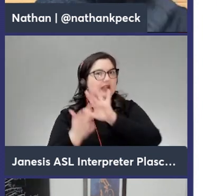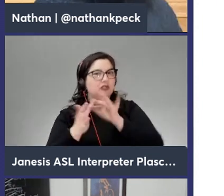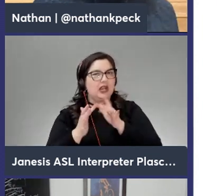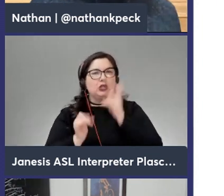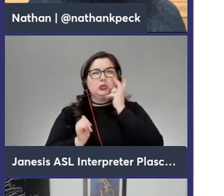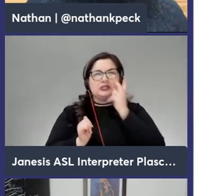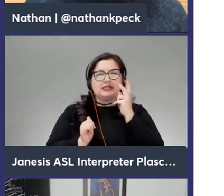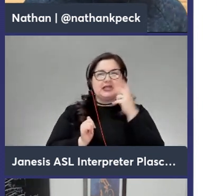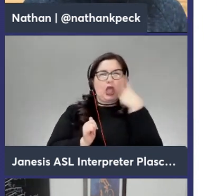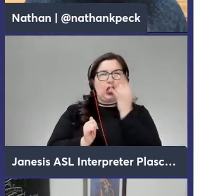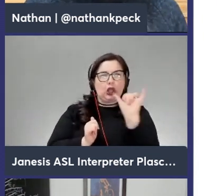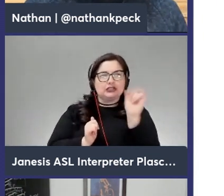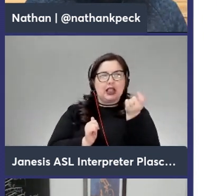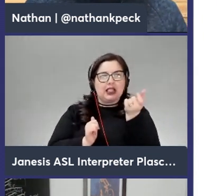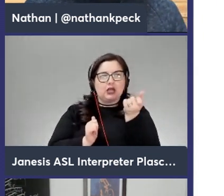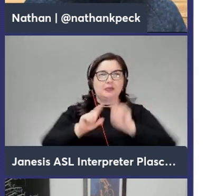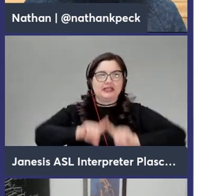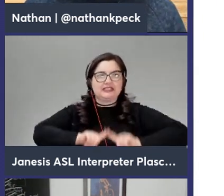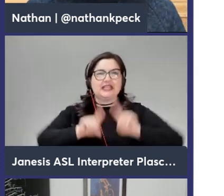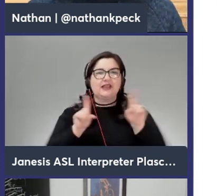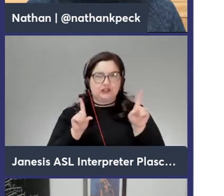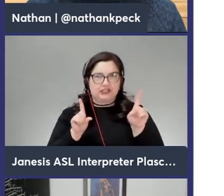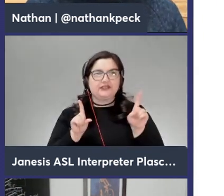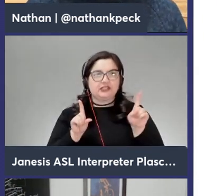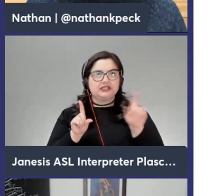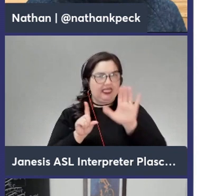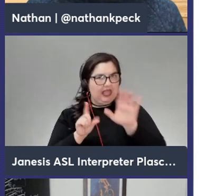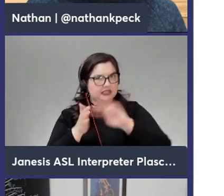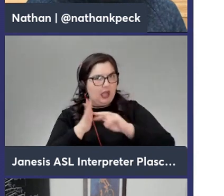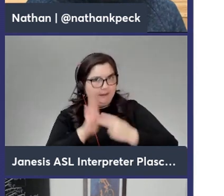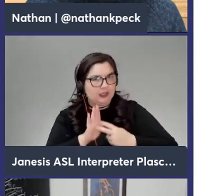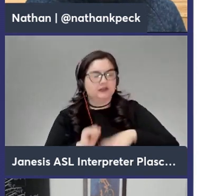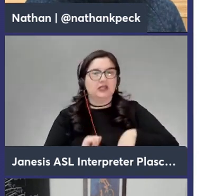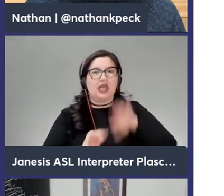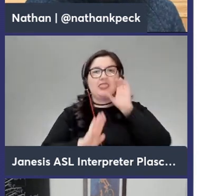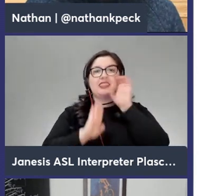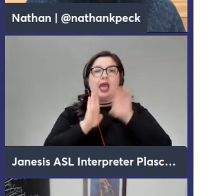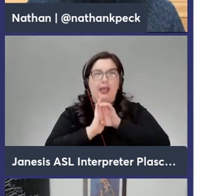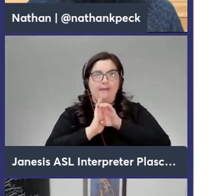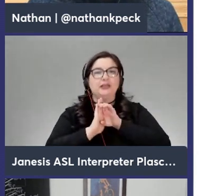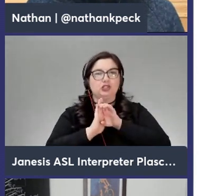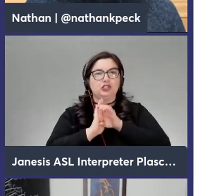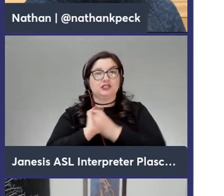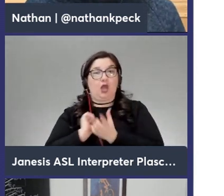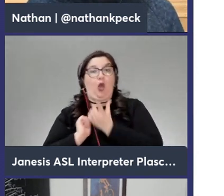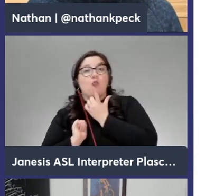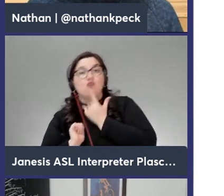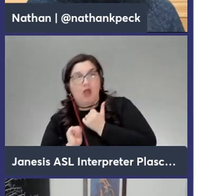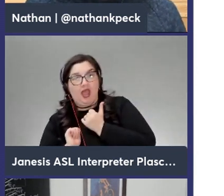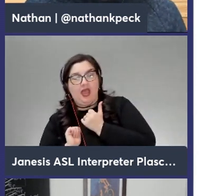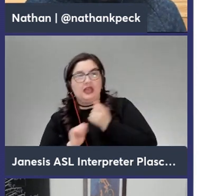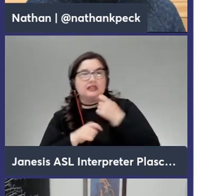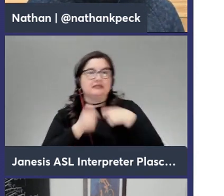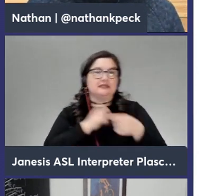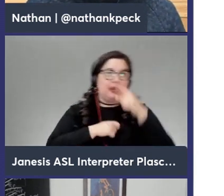and I did this intentionally. I made the images here red instead of black, just so that we could easily distinguish between the two,